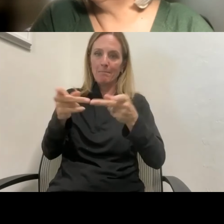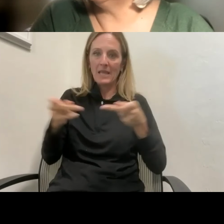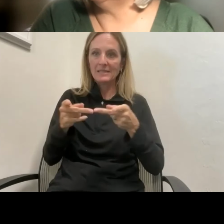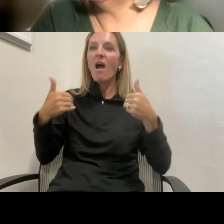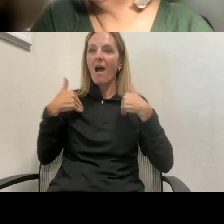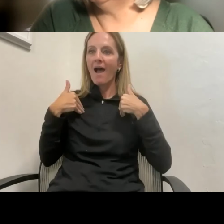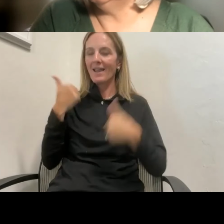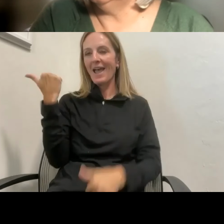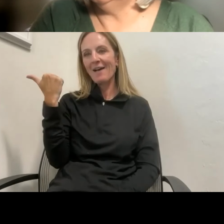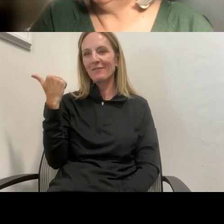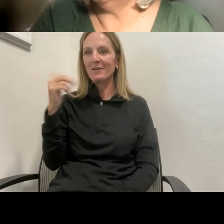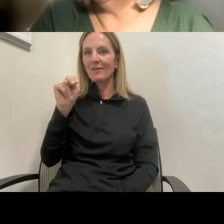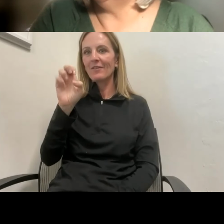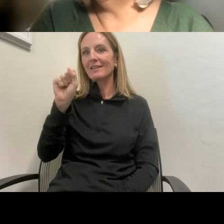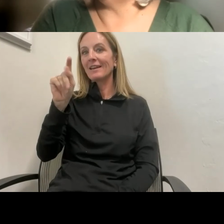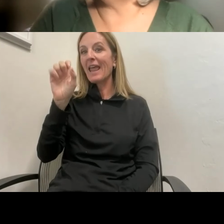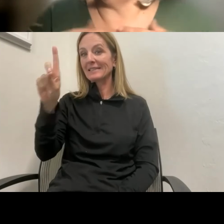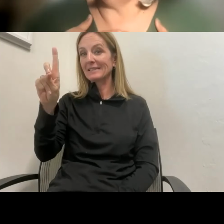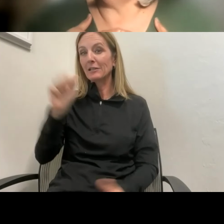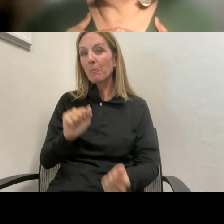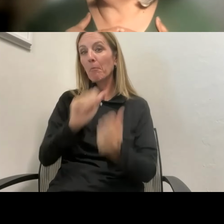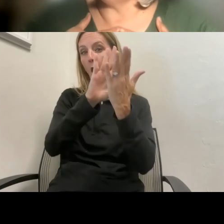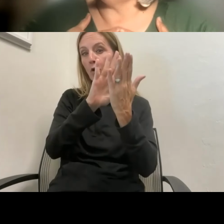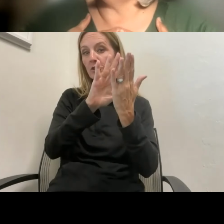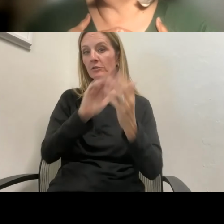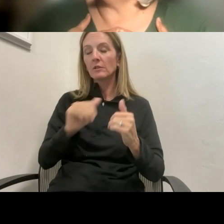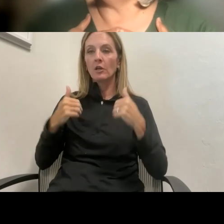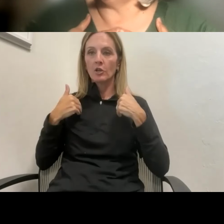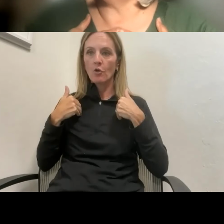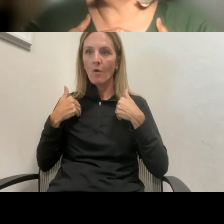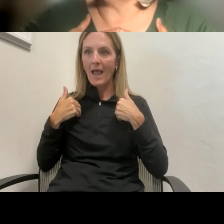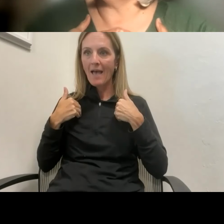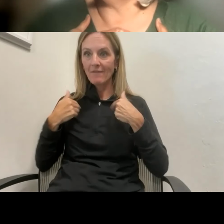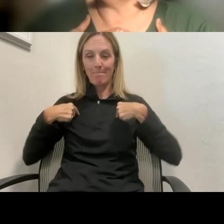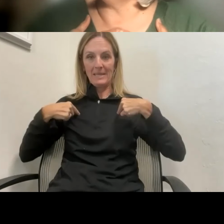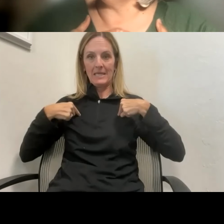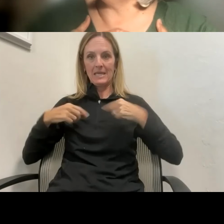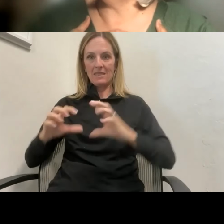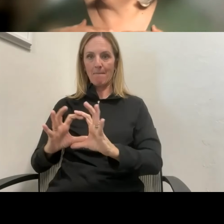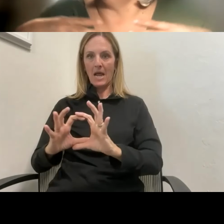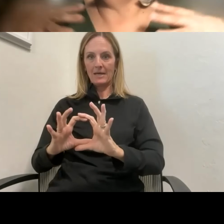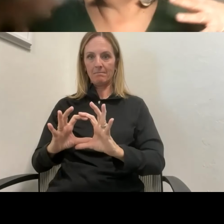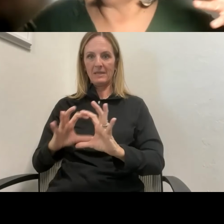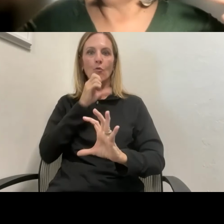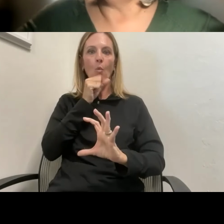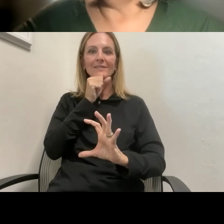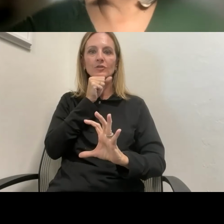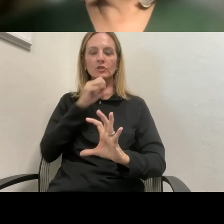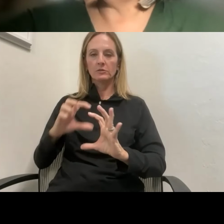approach and so there's siy, there's me, here in the bottom circle in the orange. The next circle